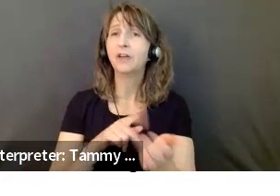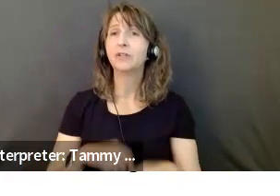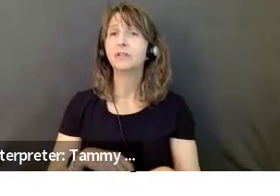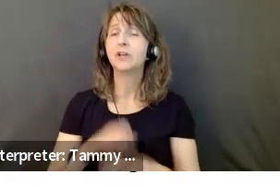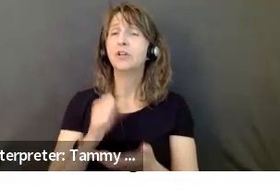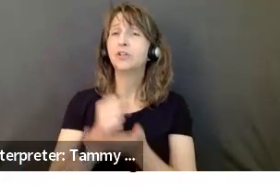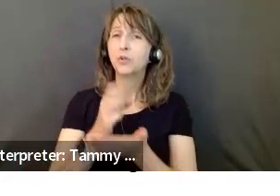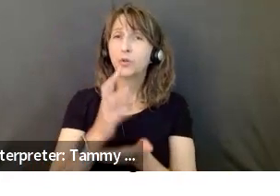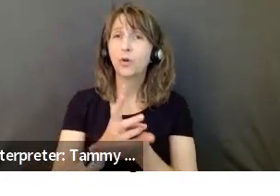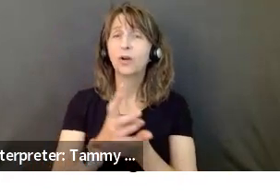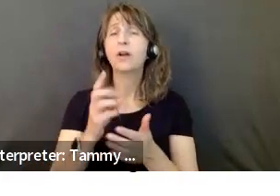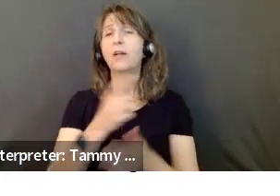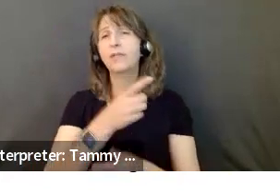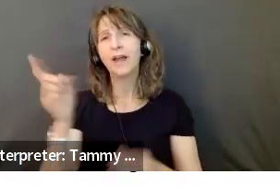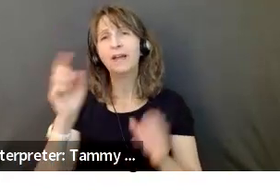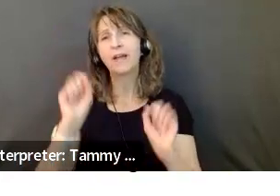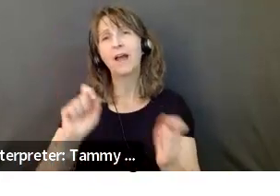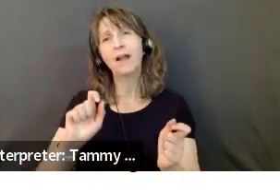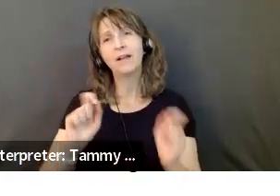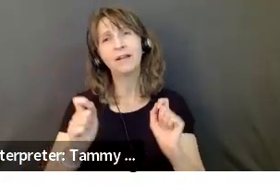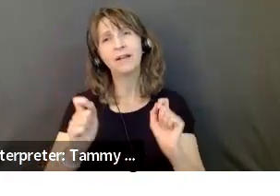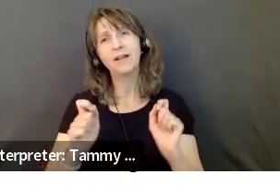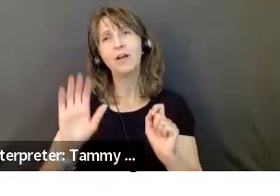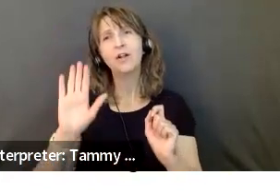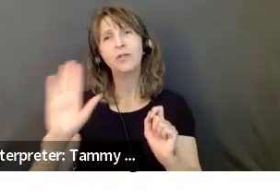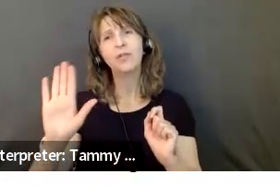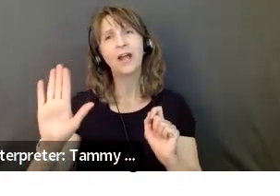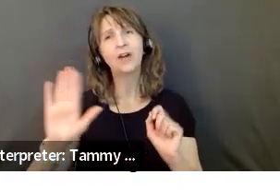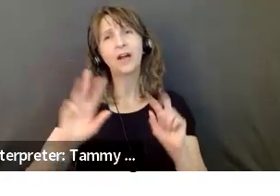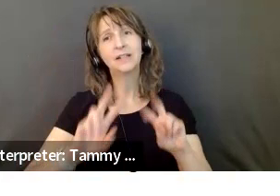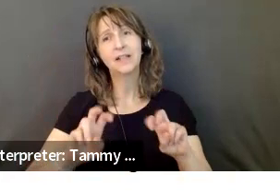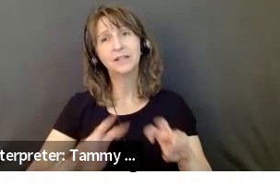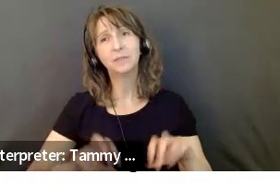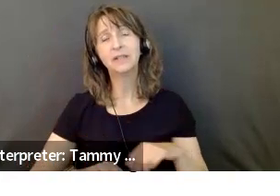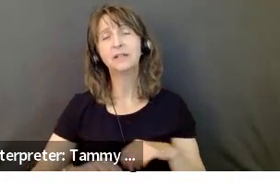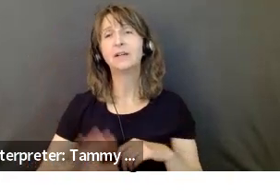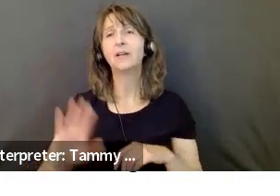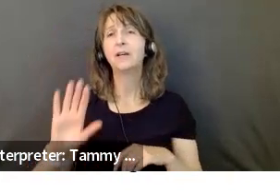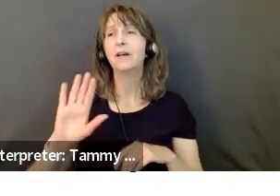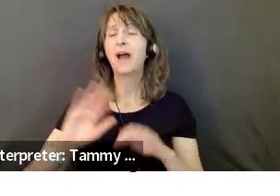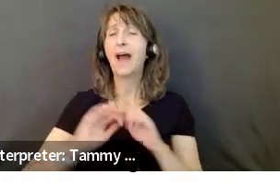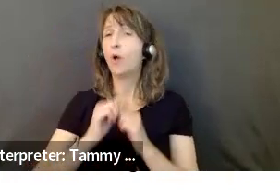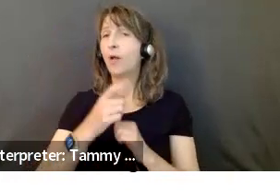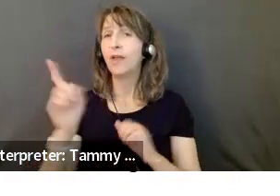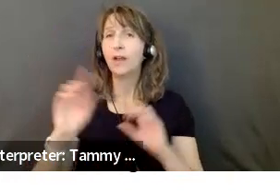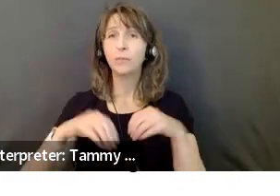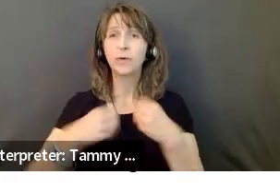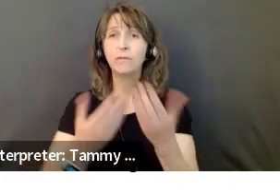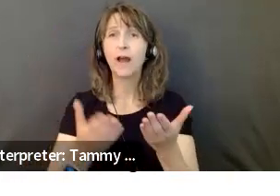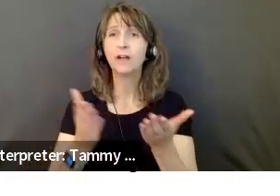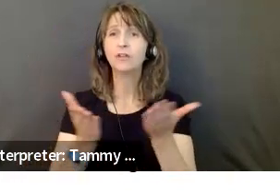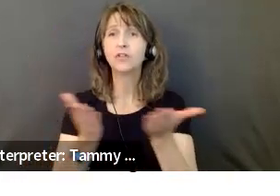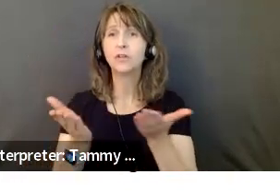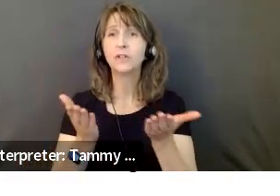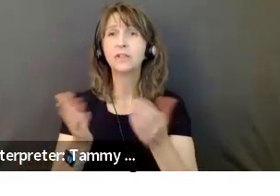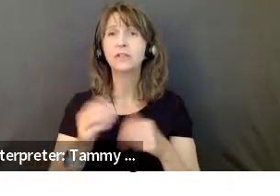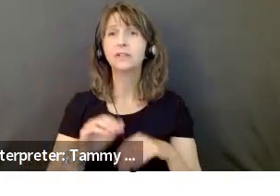To, you know, their the assessments to how they provide, you know, like their services in office.